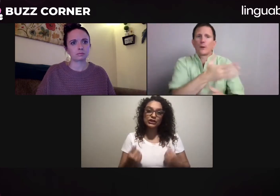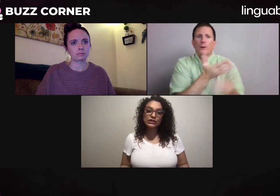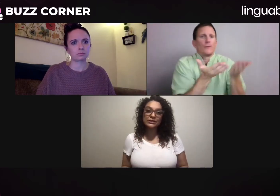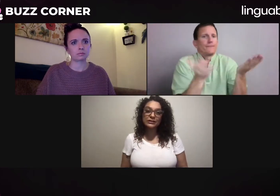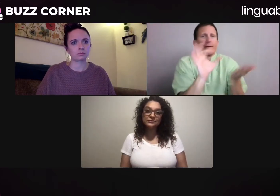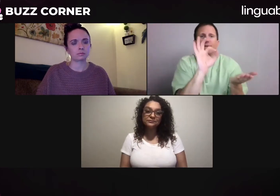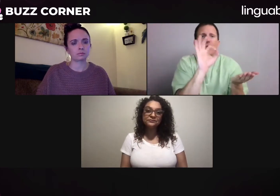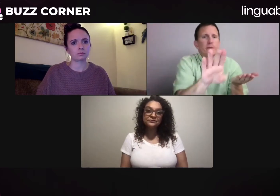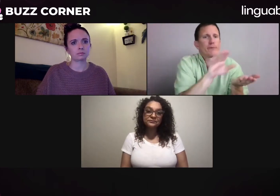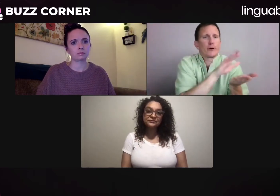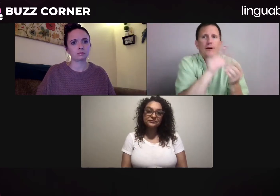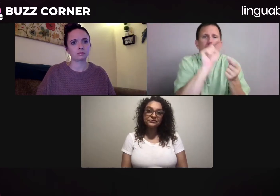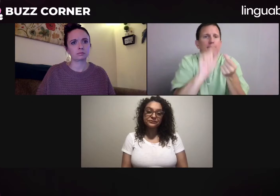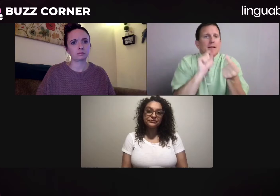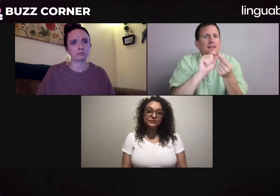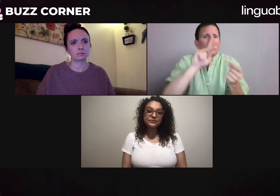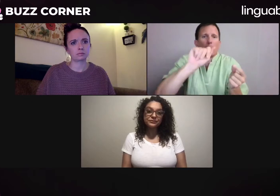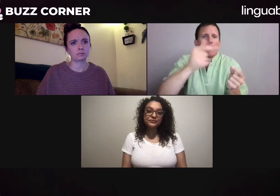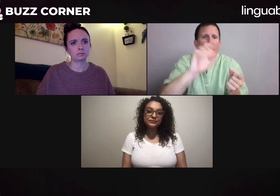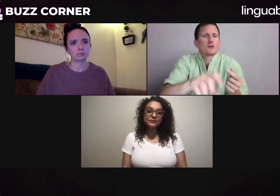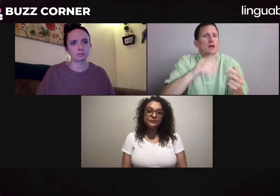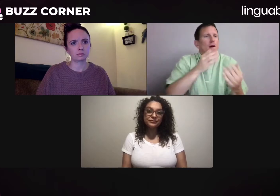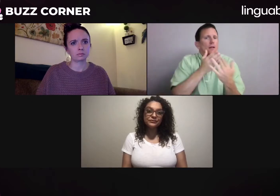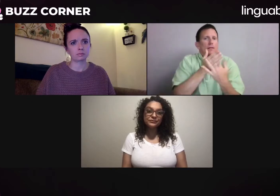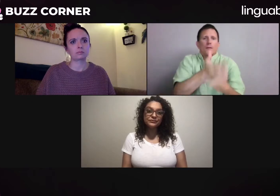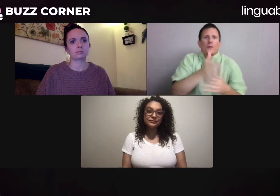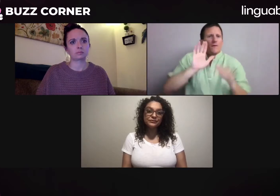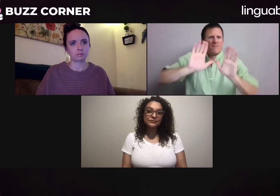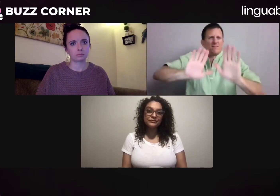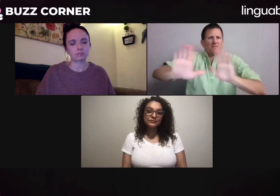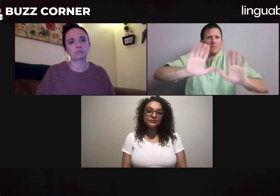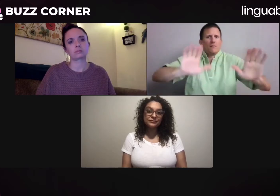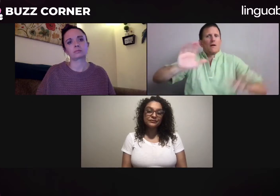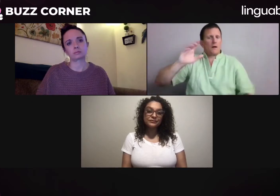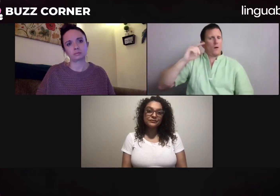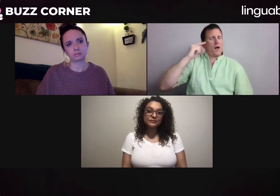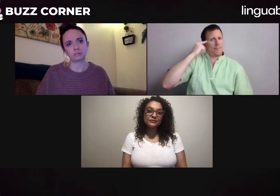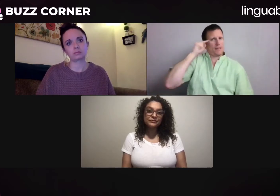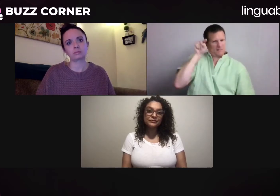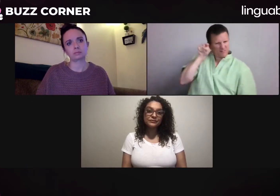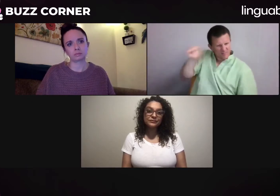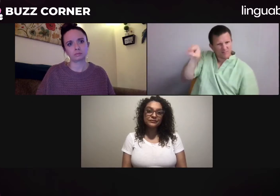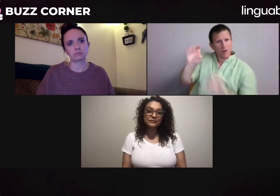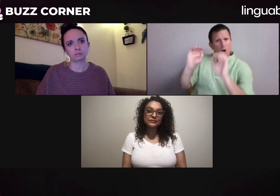So please get the word out, maybe through Facebook, maybe a specific Facebook page, various channels.